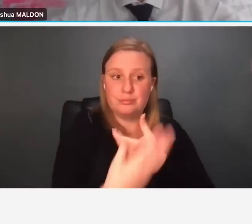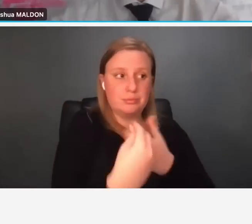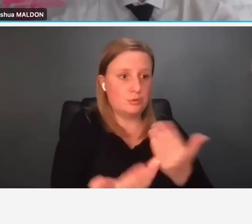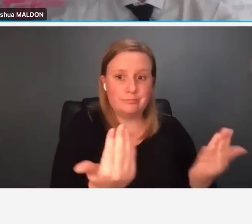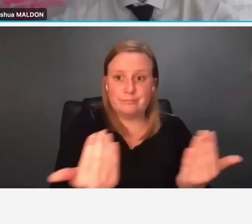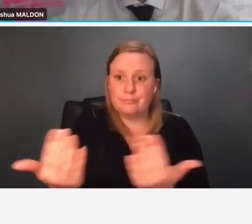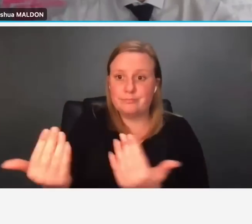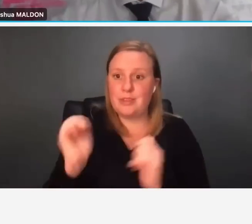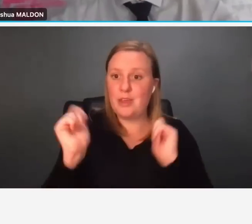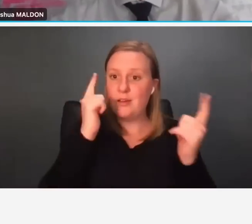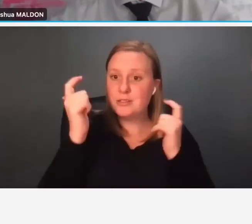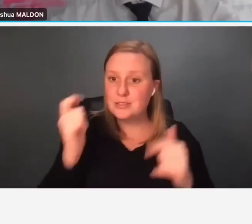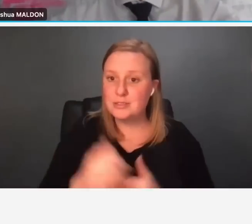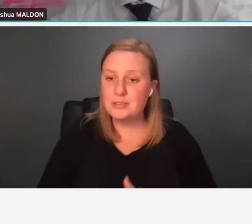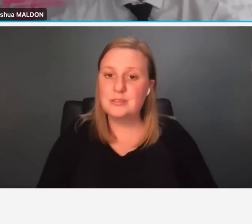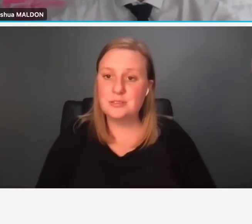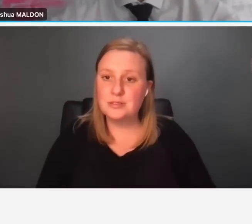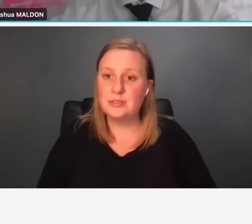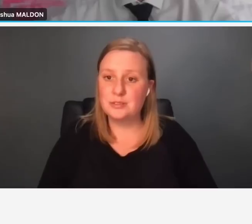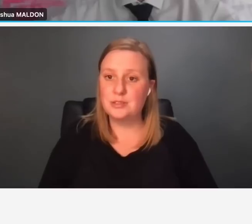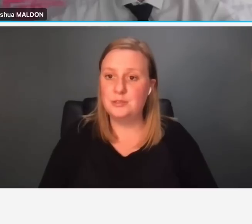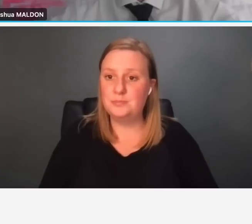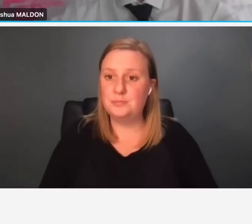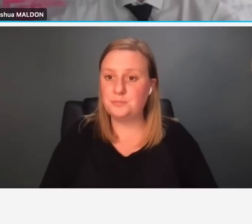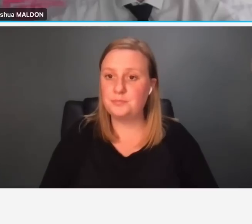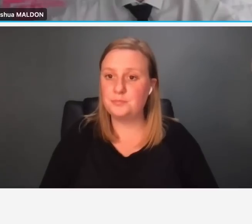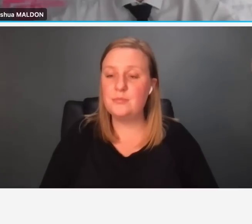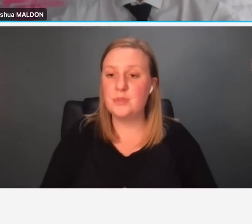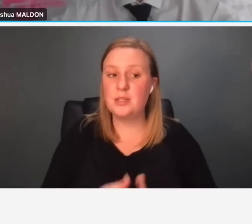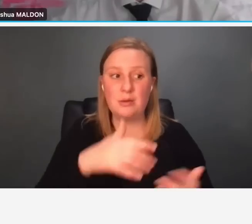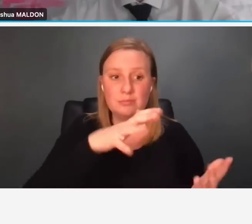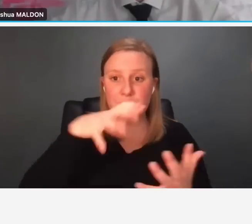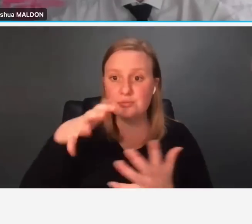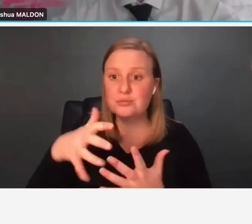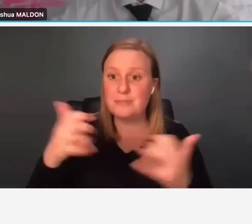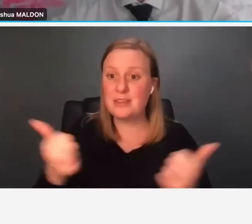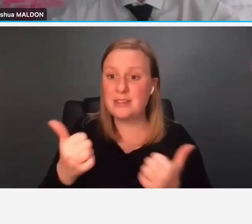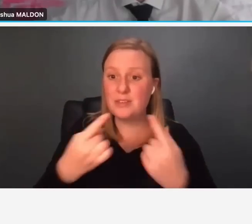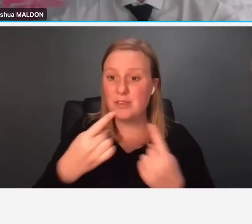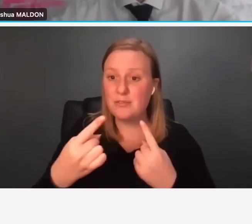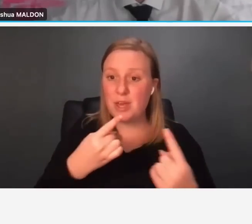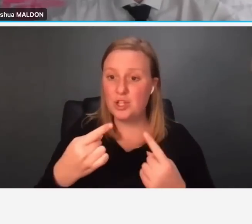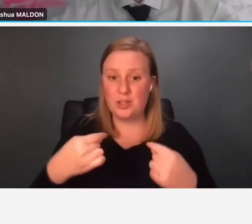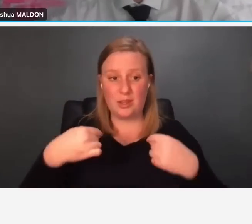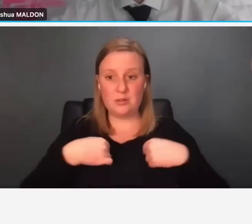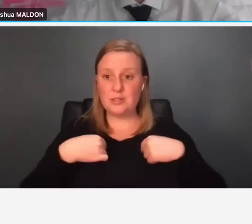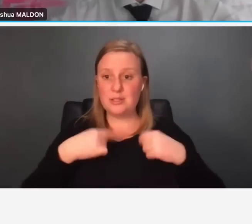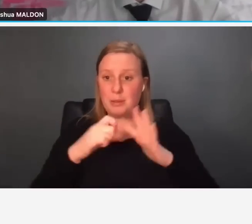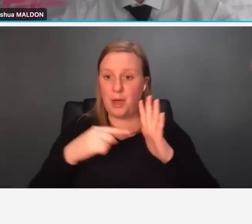consultation period and again provide the Department with really clear insight into how to ensure the strengthened quality standards provides